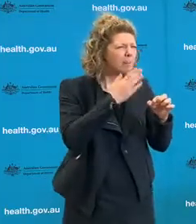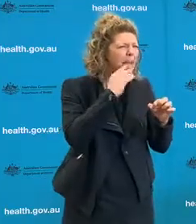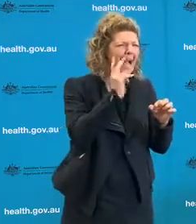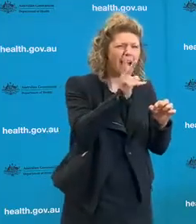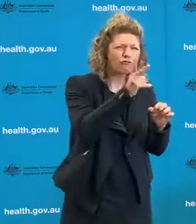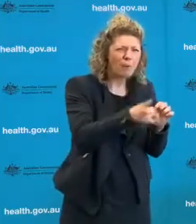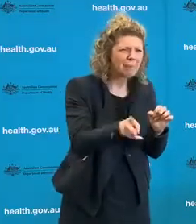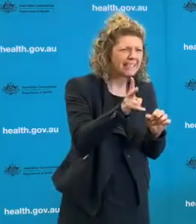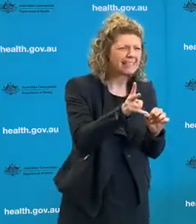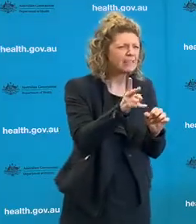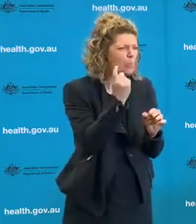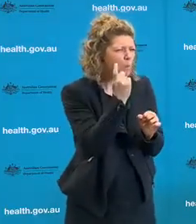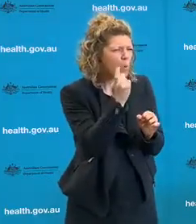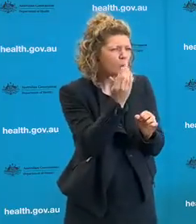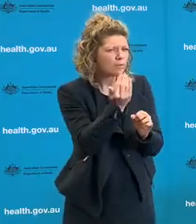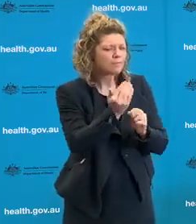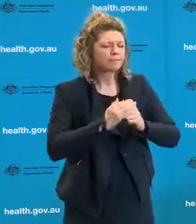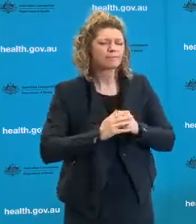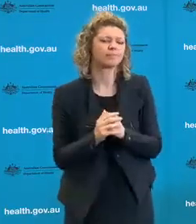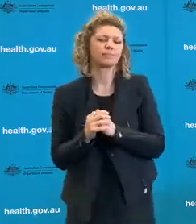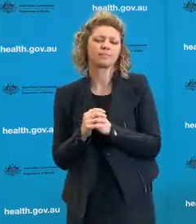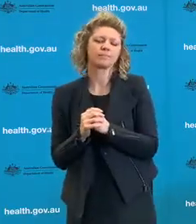I'm just wondering if there's any government or established research